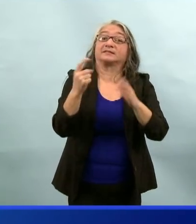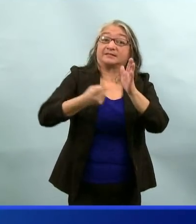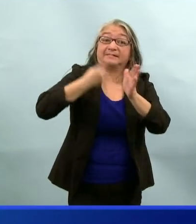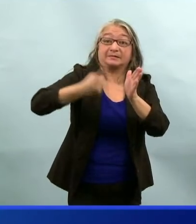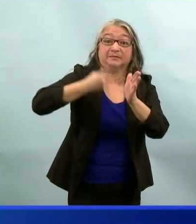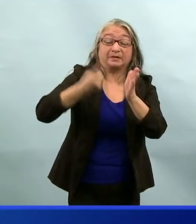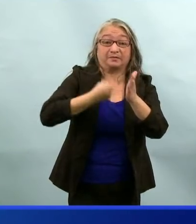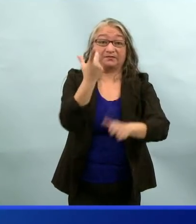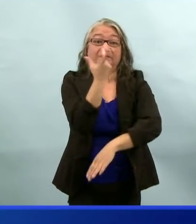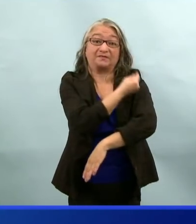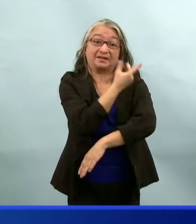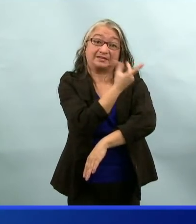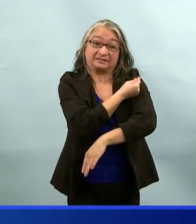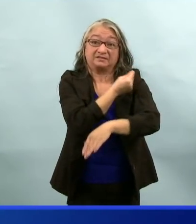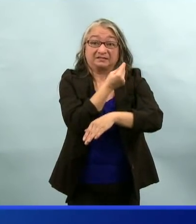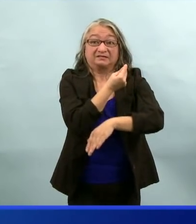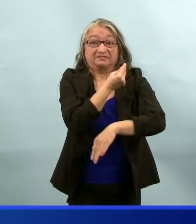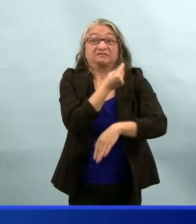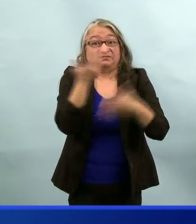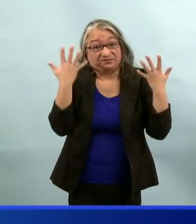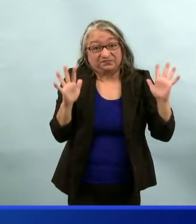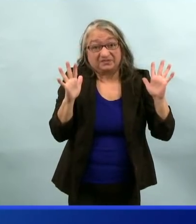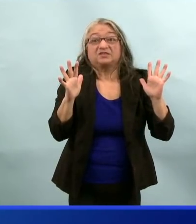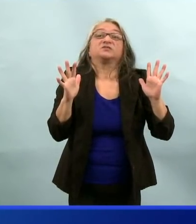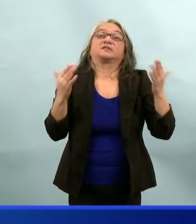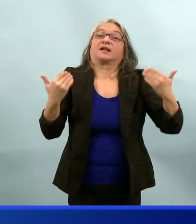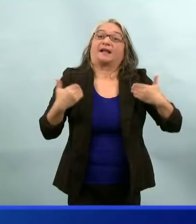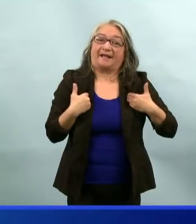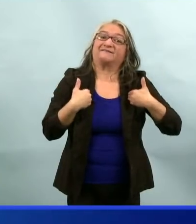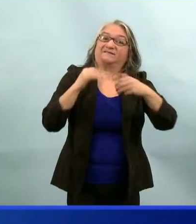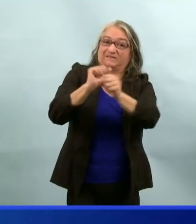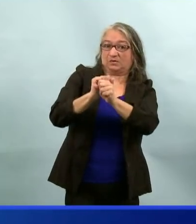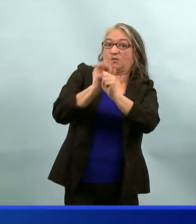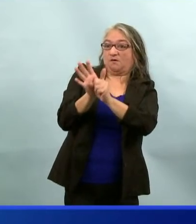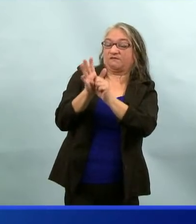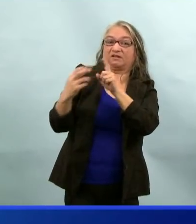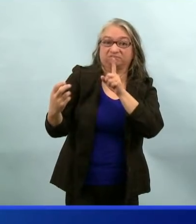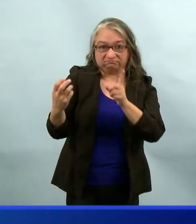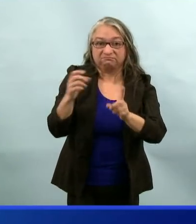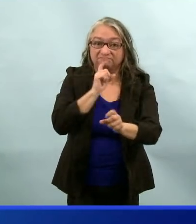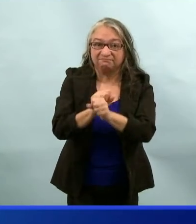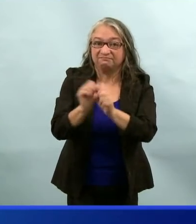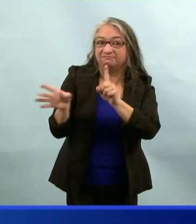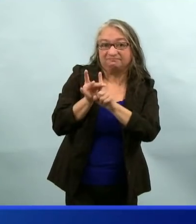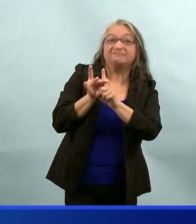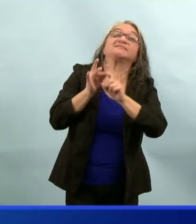are testing positive for cova 19. but we are also seeing is that the symptoms and outcomes